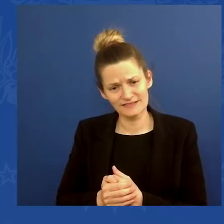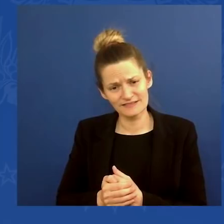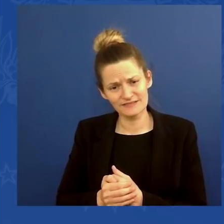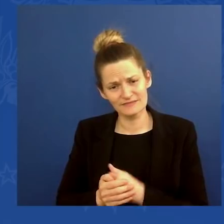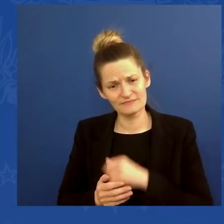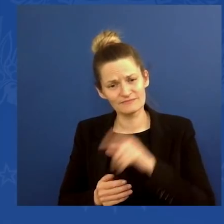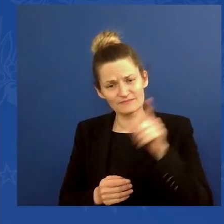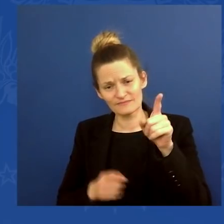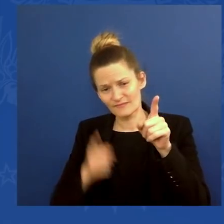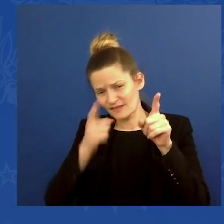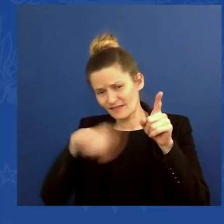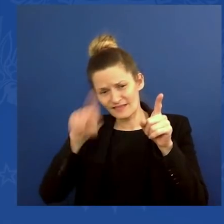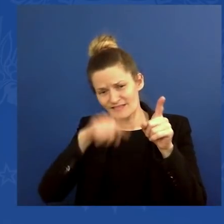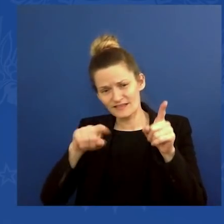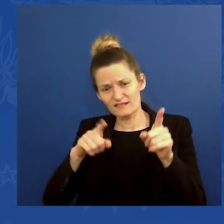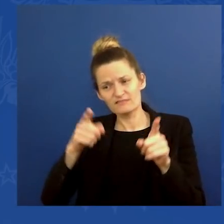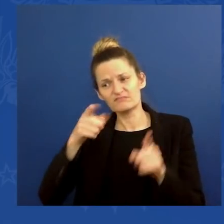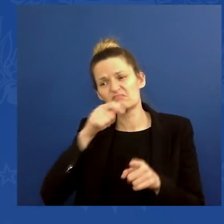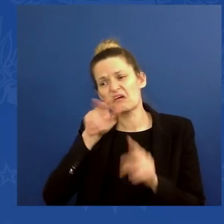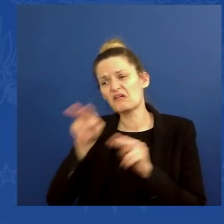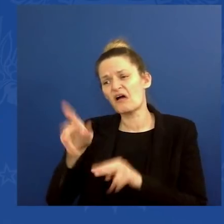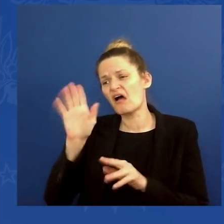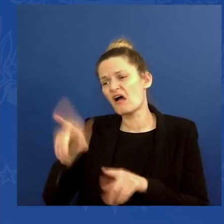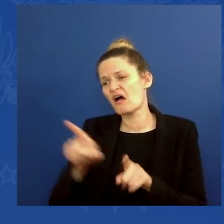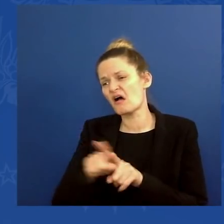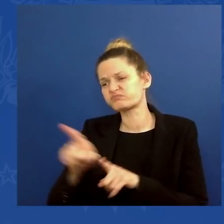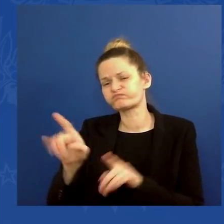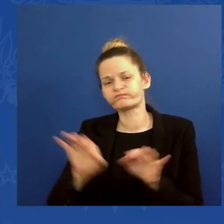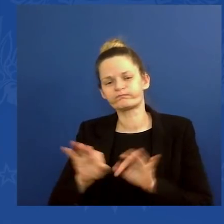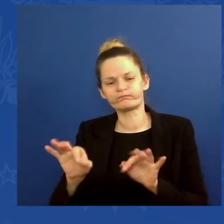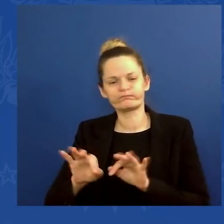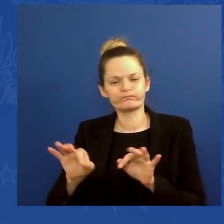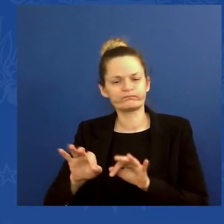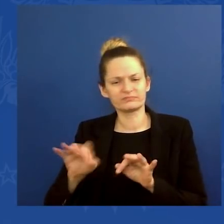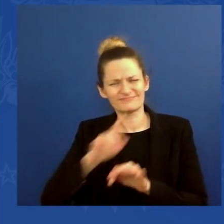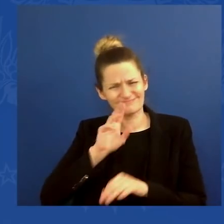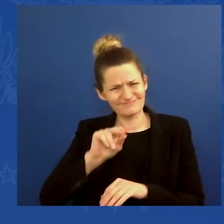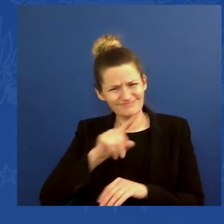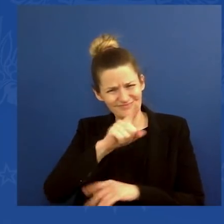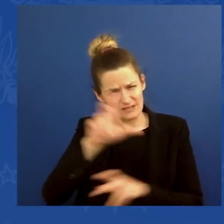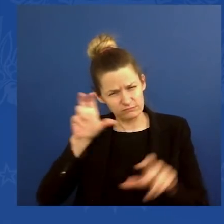This -- it's not a minor contribution they're making in this effort. It's significant.